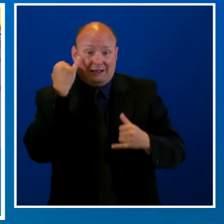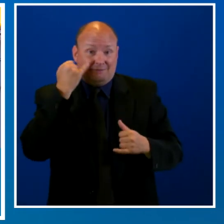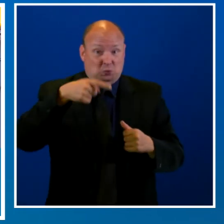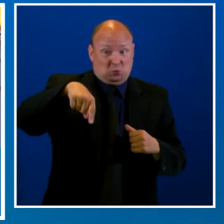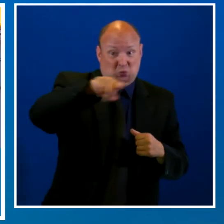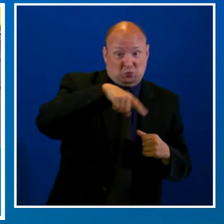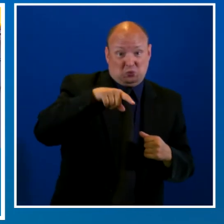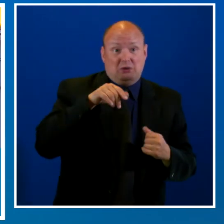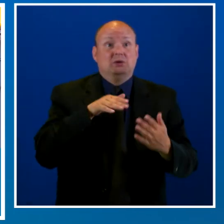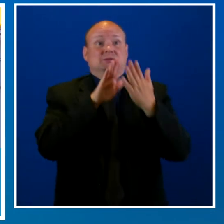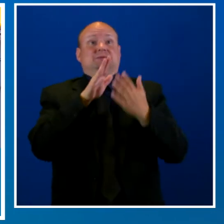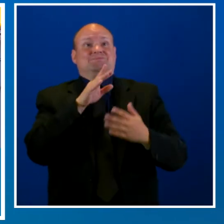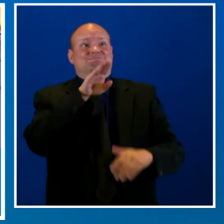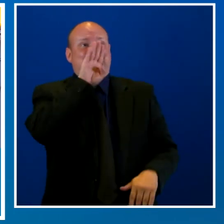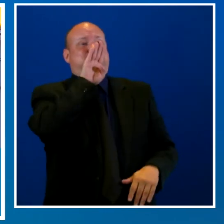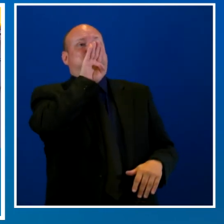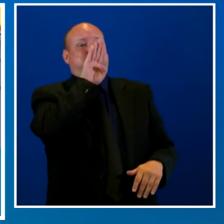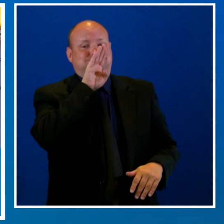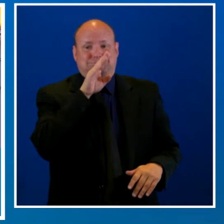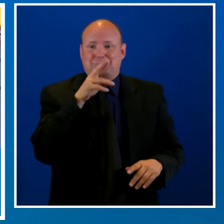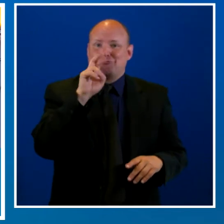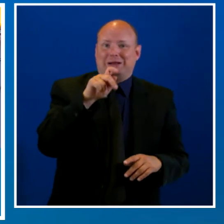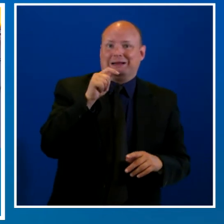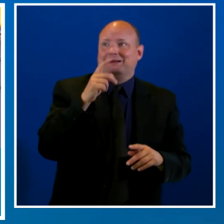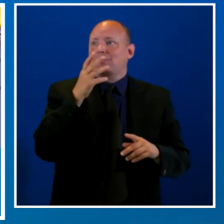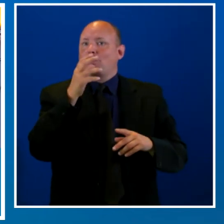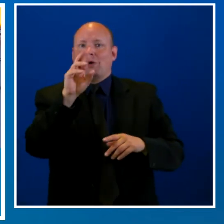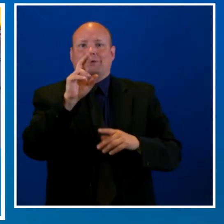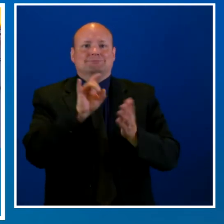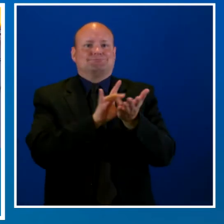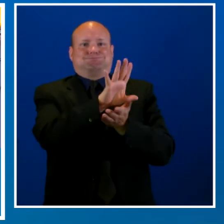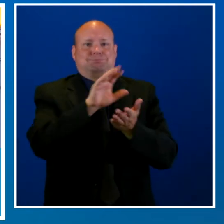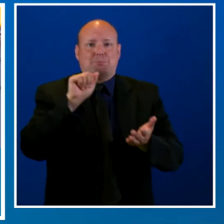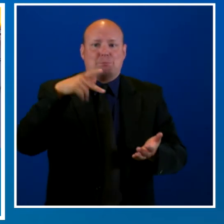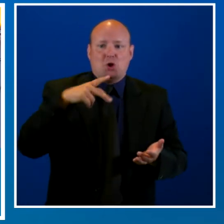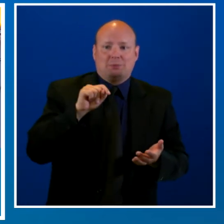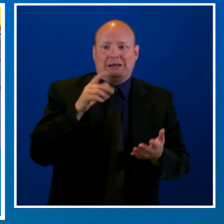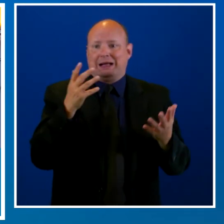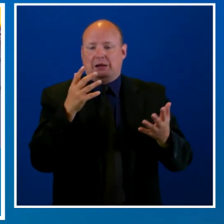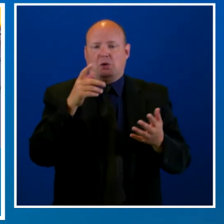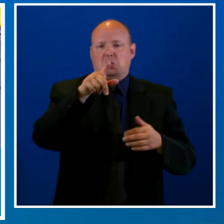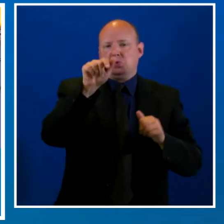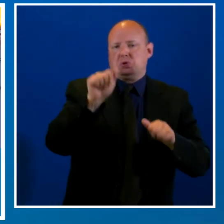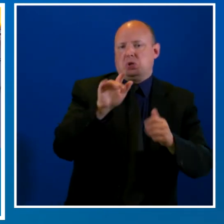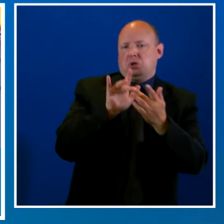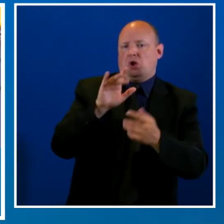need of support, the Clark County Volunteer Lawyers program is a great resource.